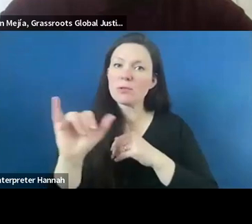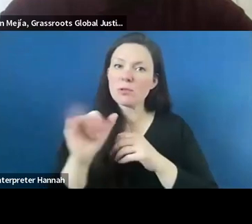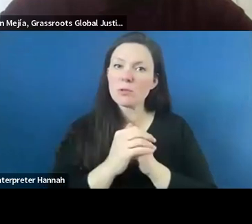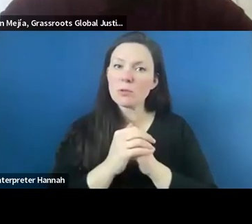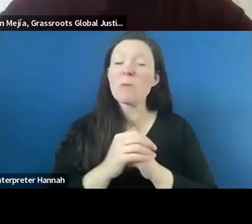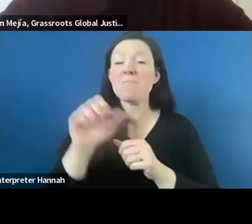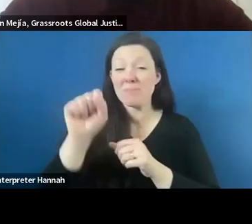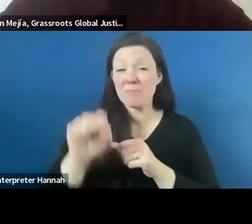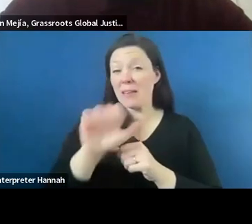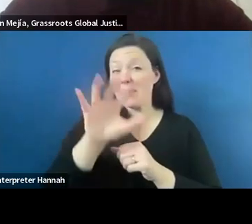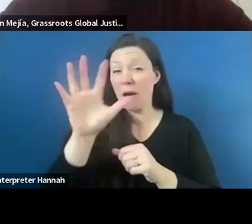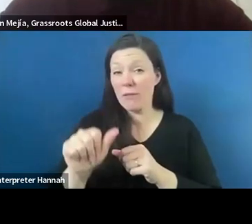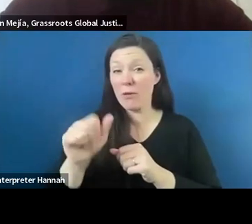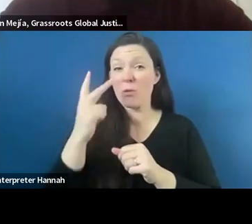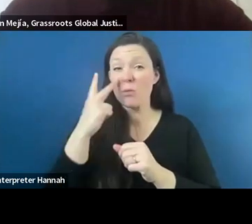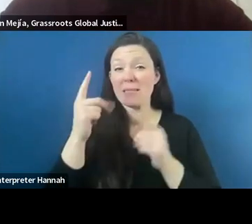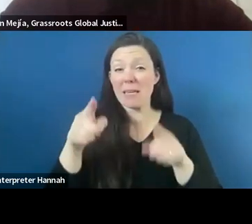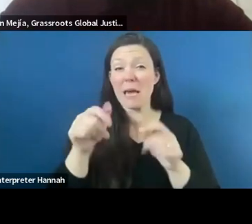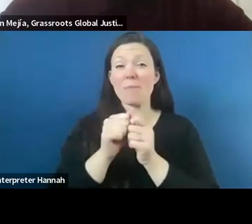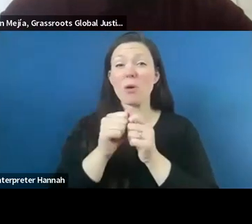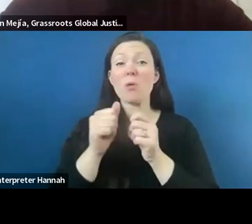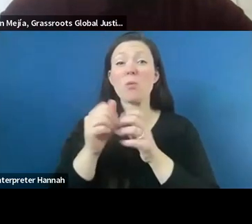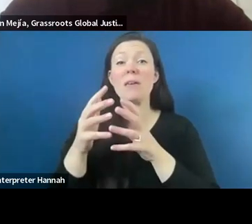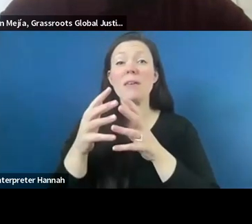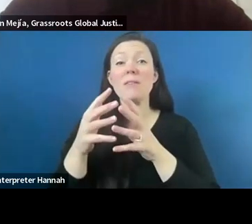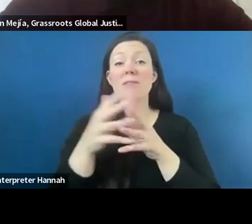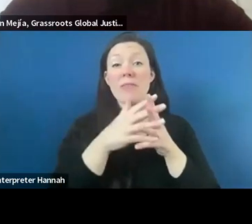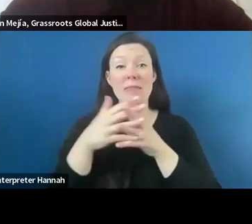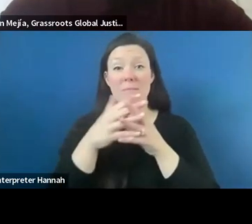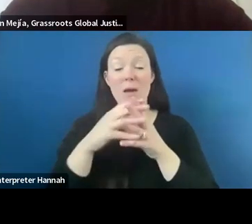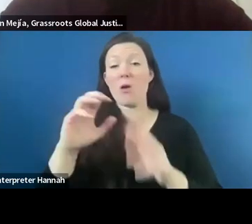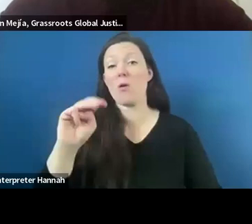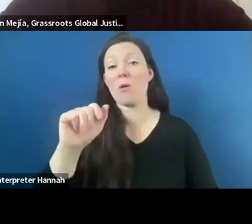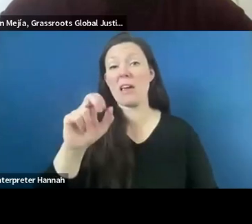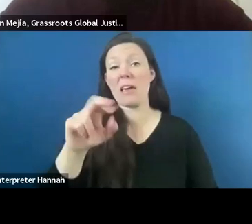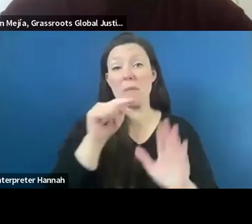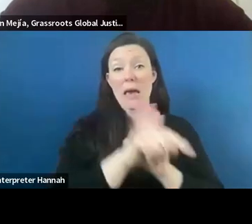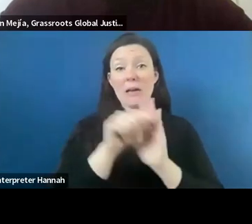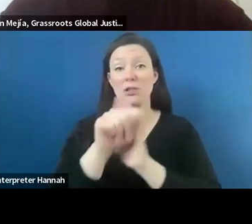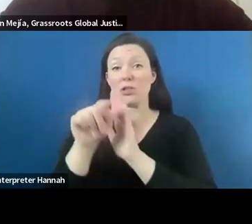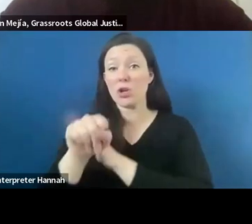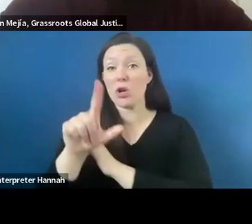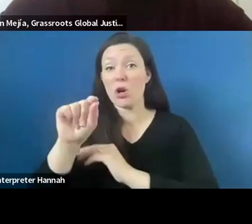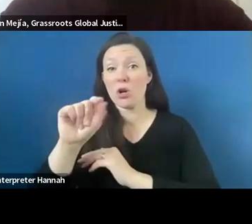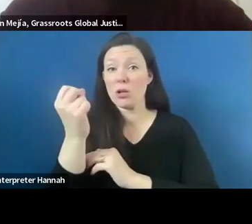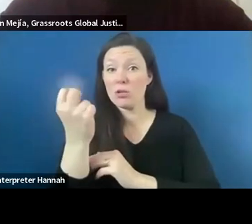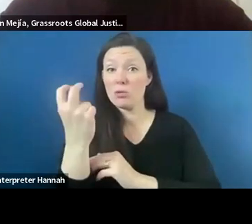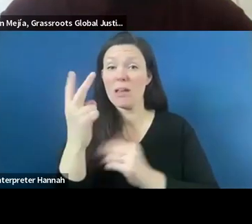and we've seen it with the Marikana massacre in 2012, with the South African police services